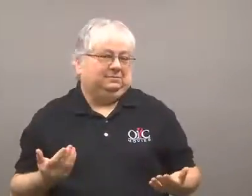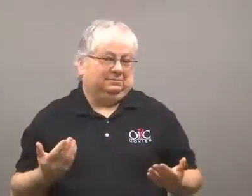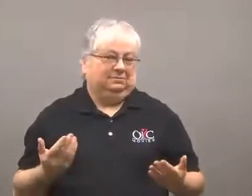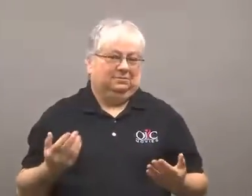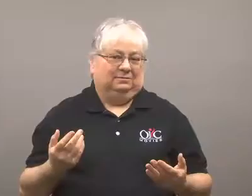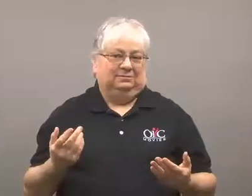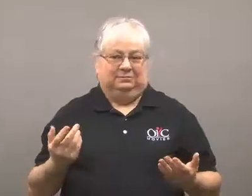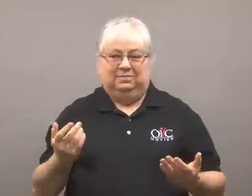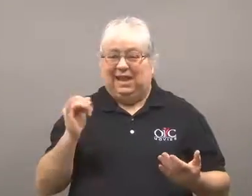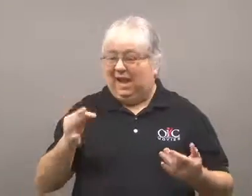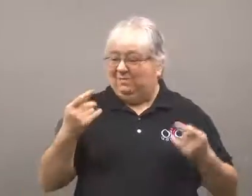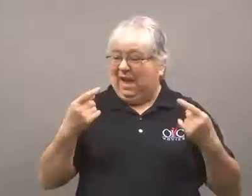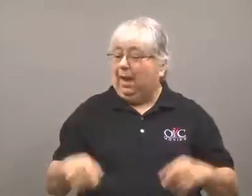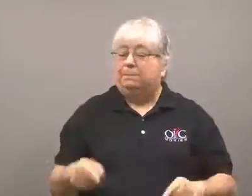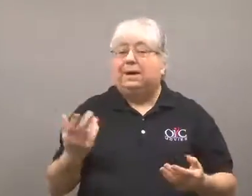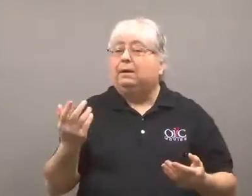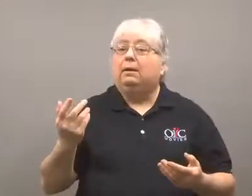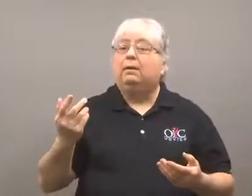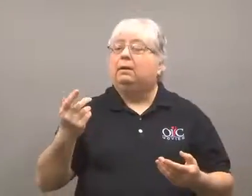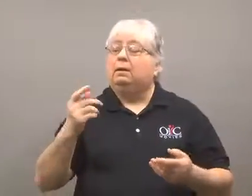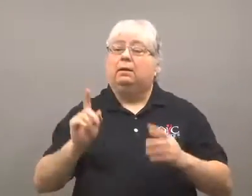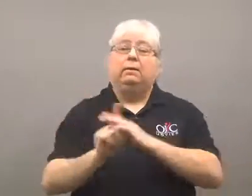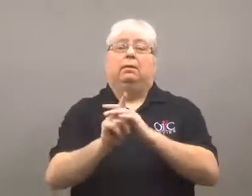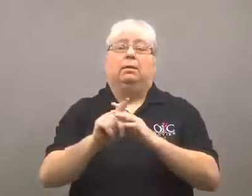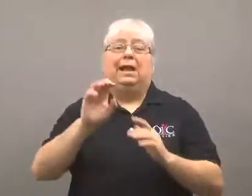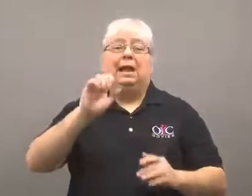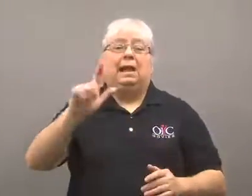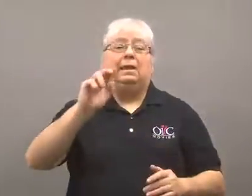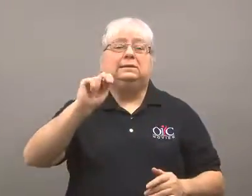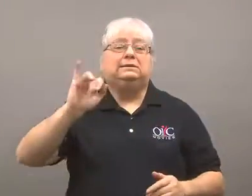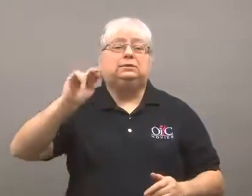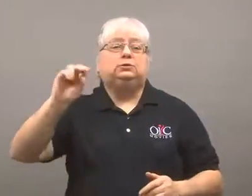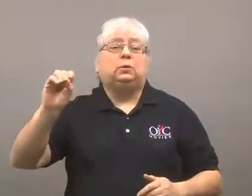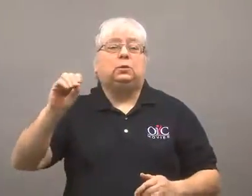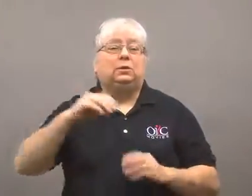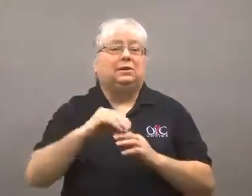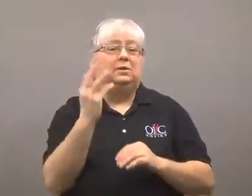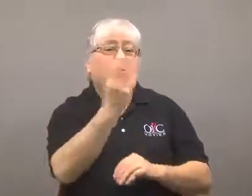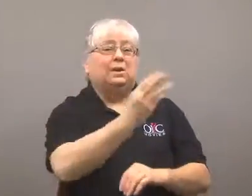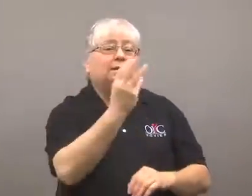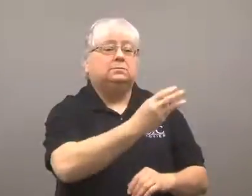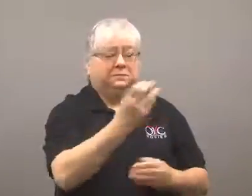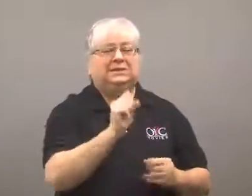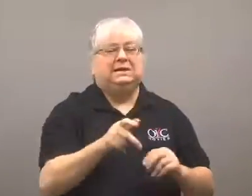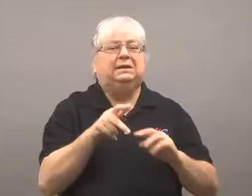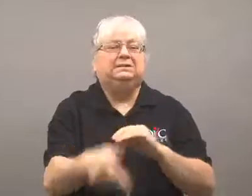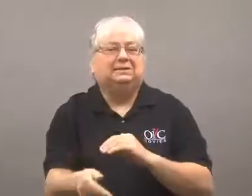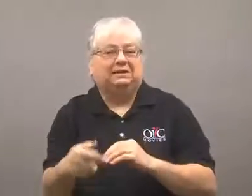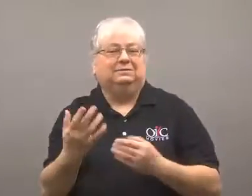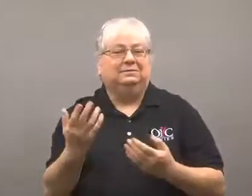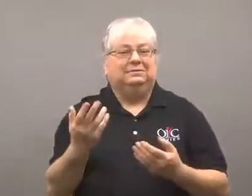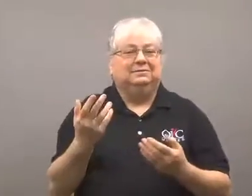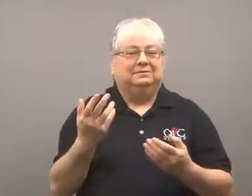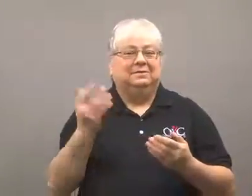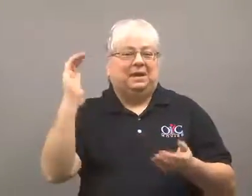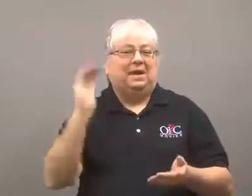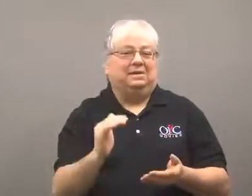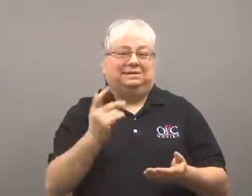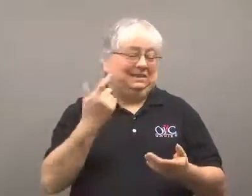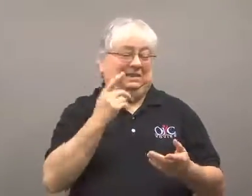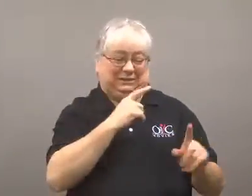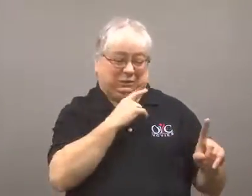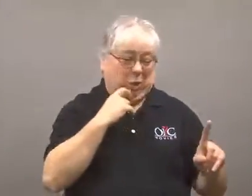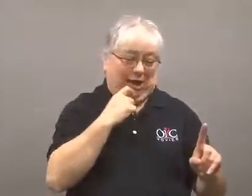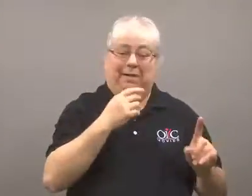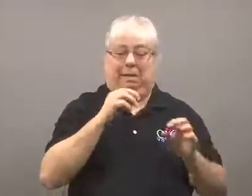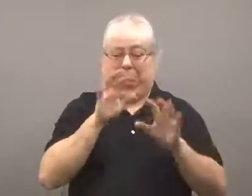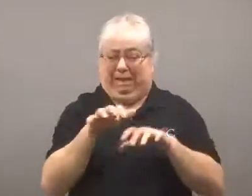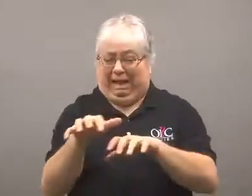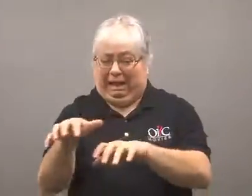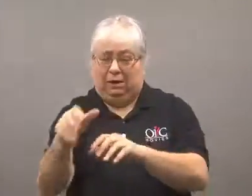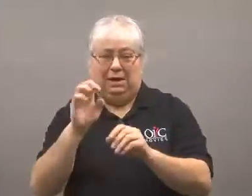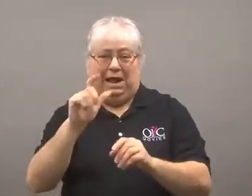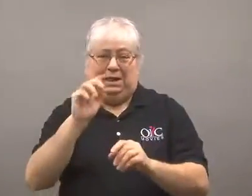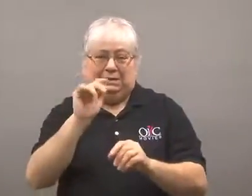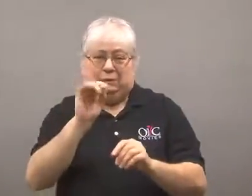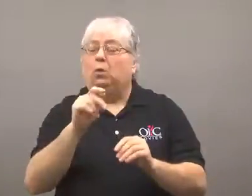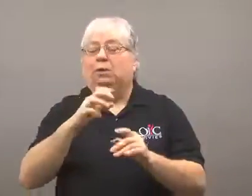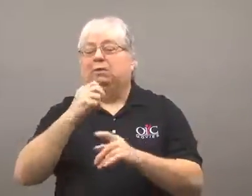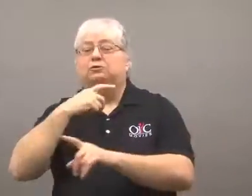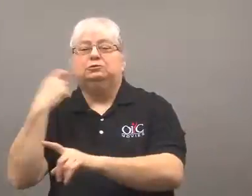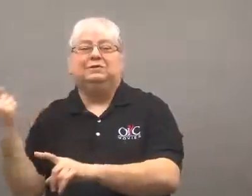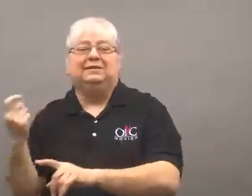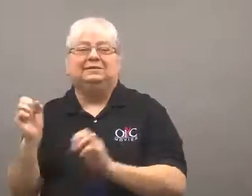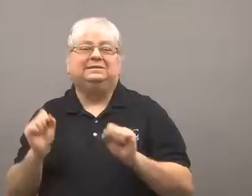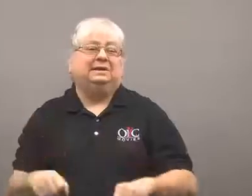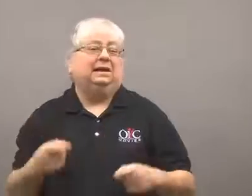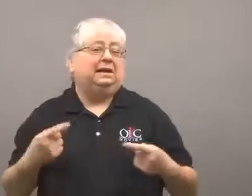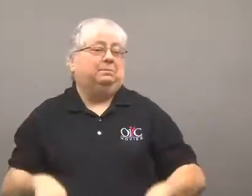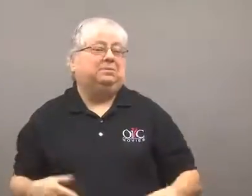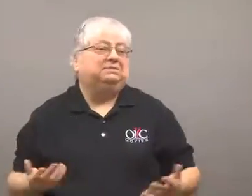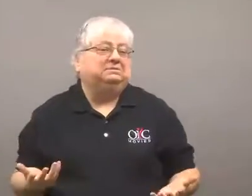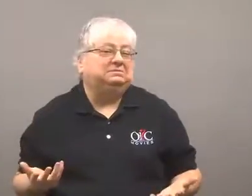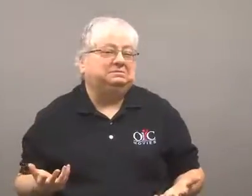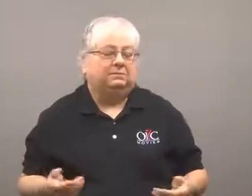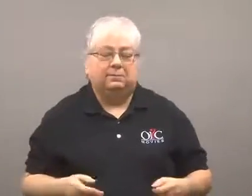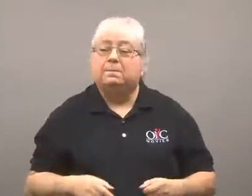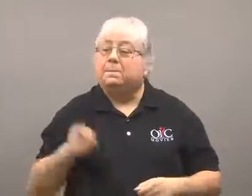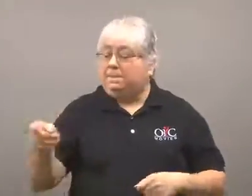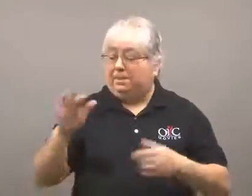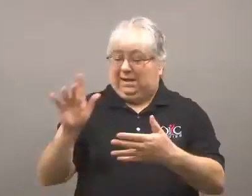If an El Nino occurs in the west, that could split the drought up